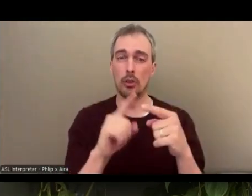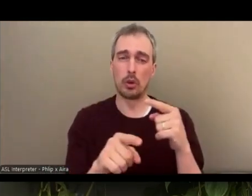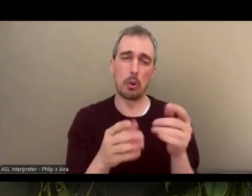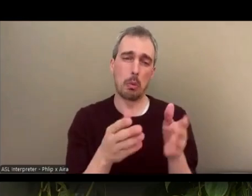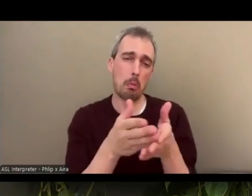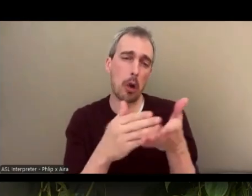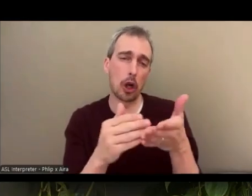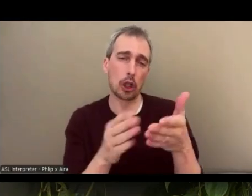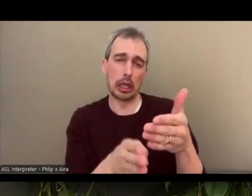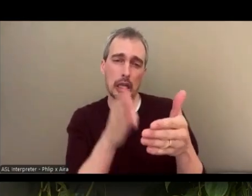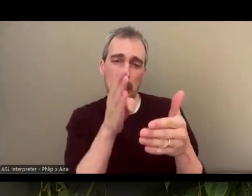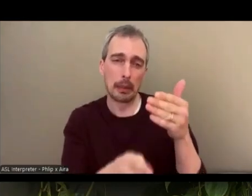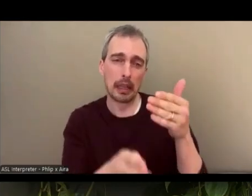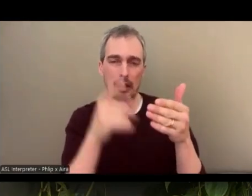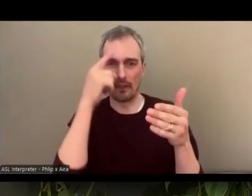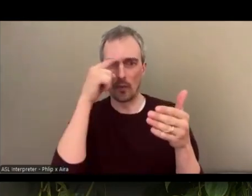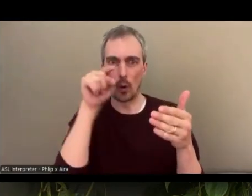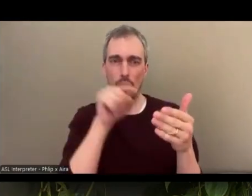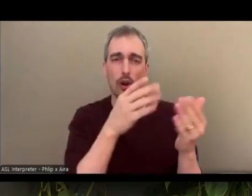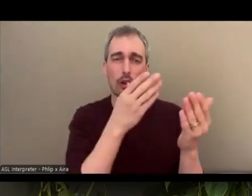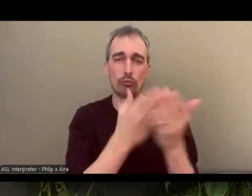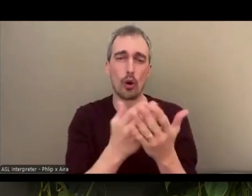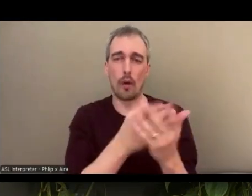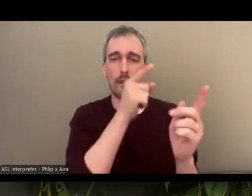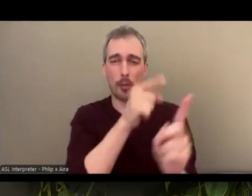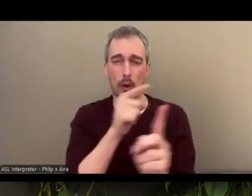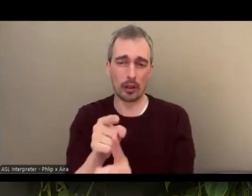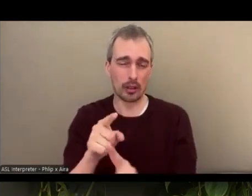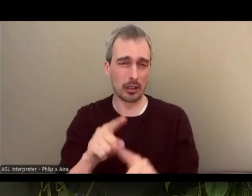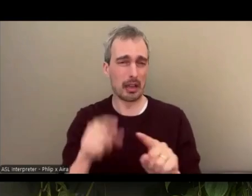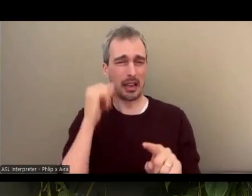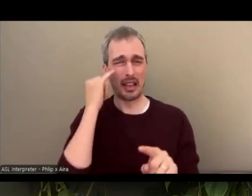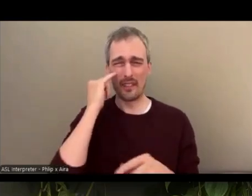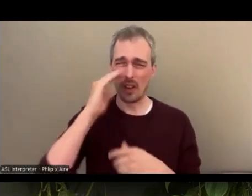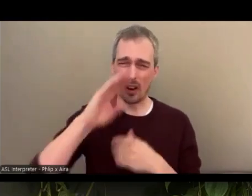But if we include all those additional proof points from the last two